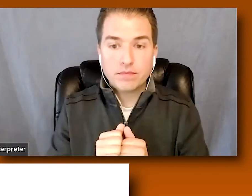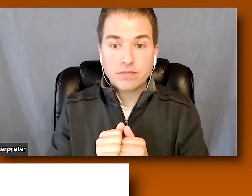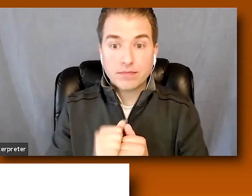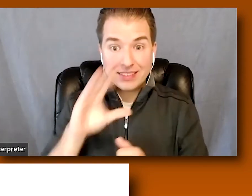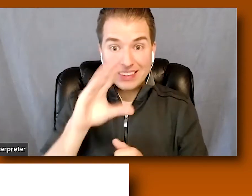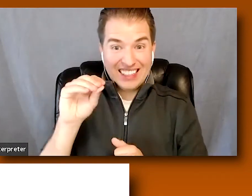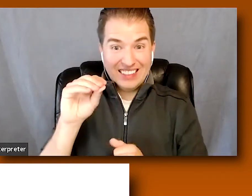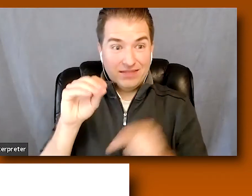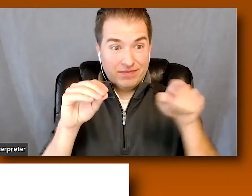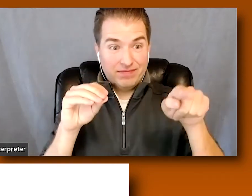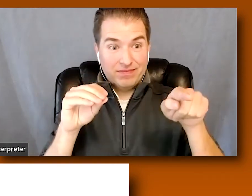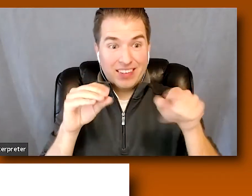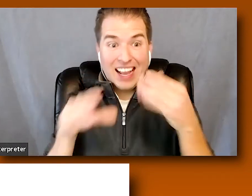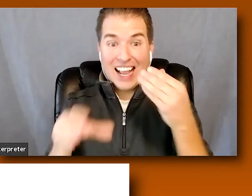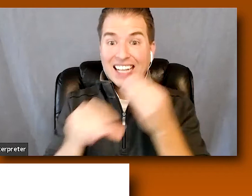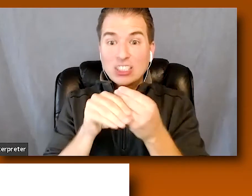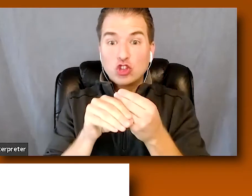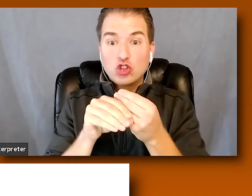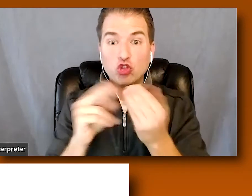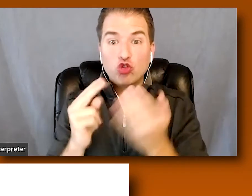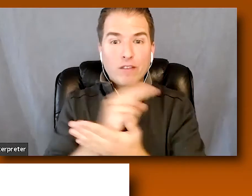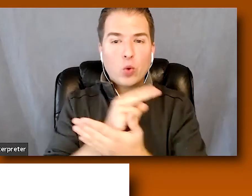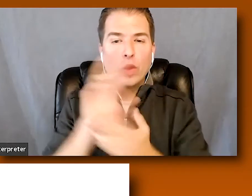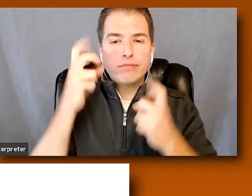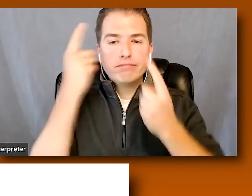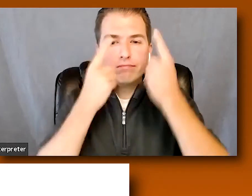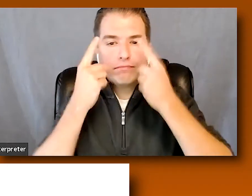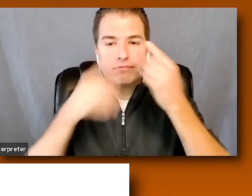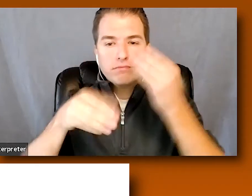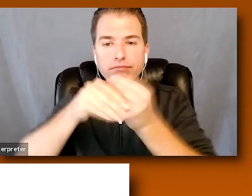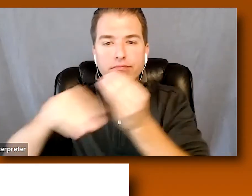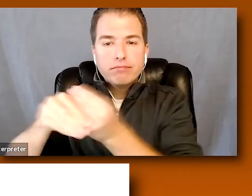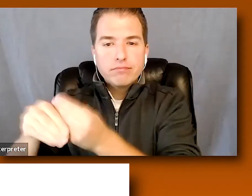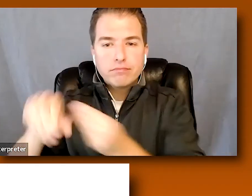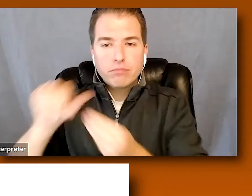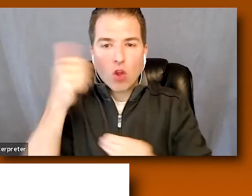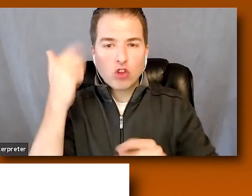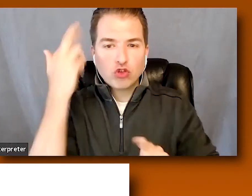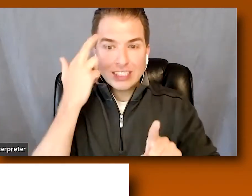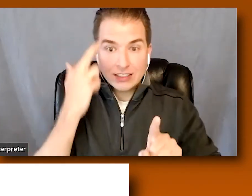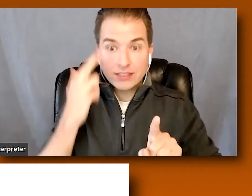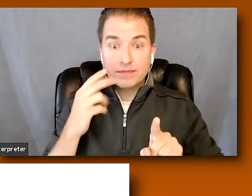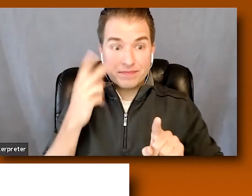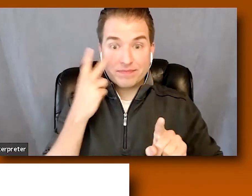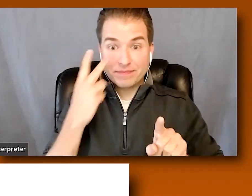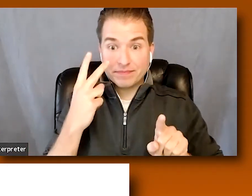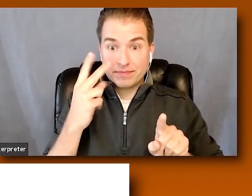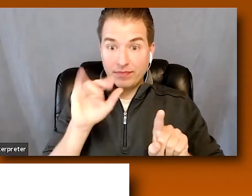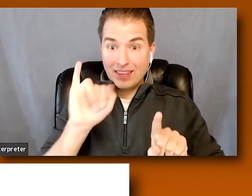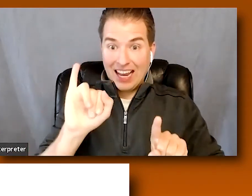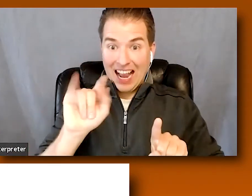And finally, the last item, additional review considerations. These are items that do not have a score